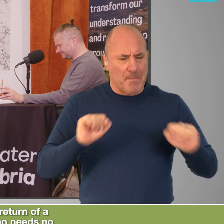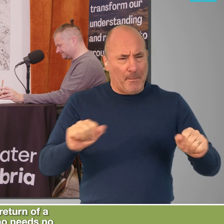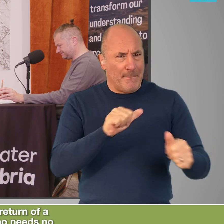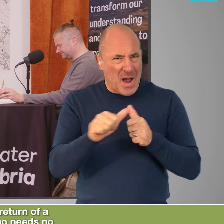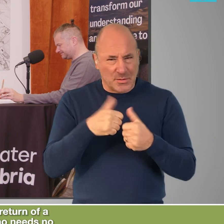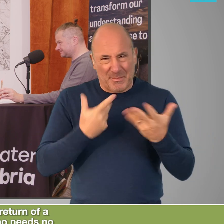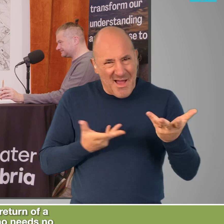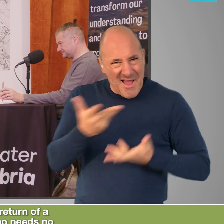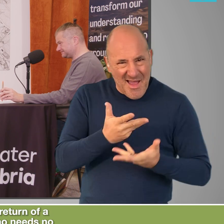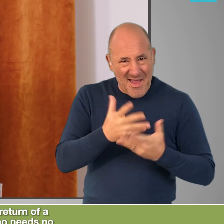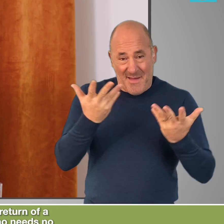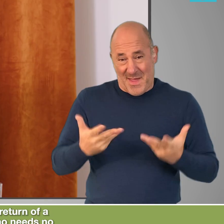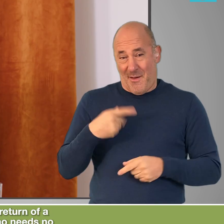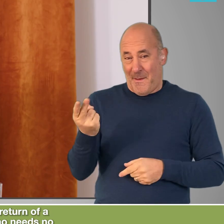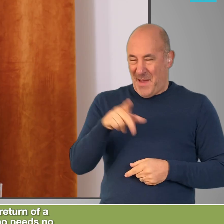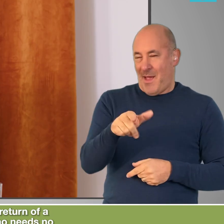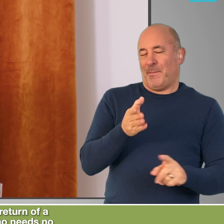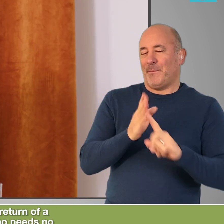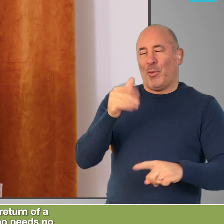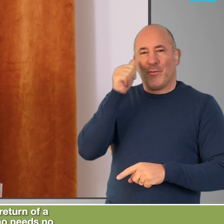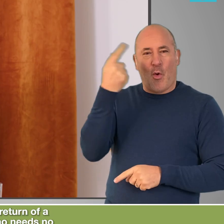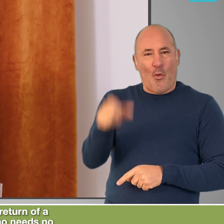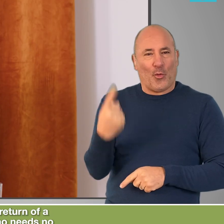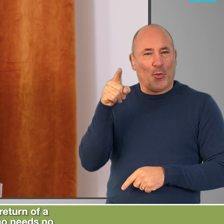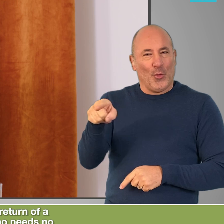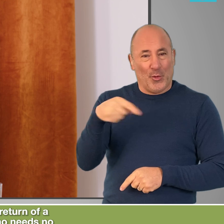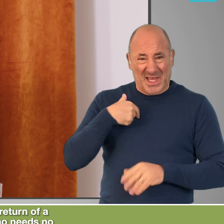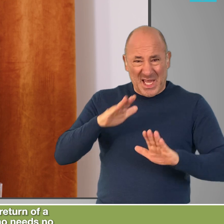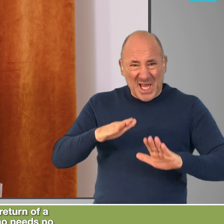Today we have the return of a very familiar face who needs no